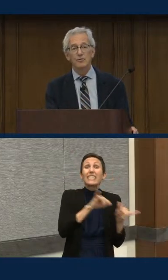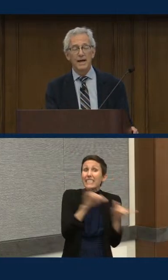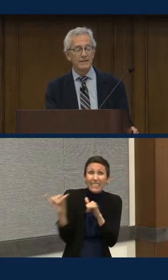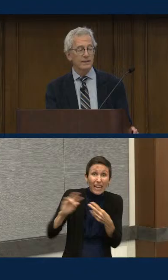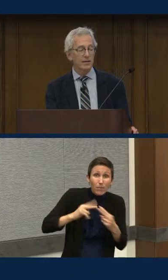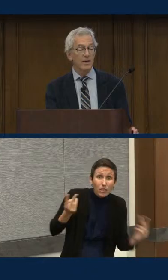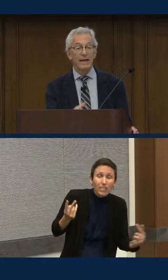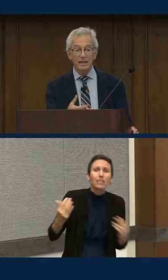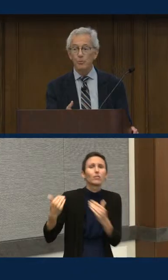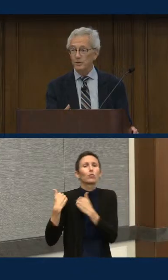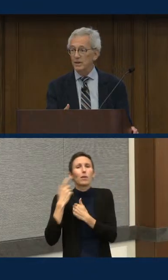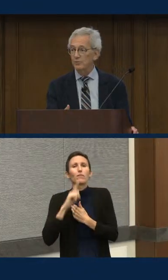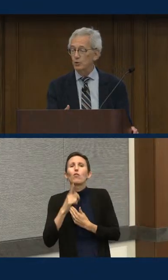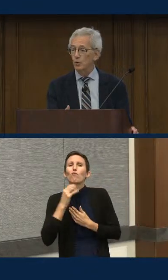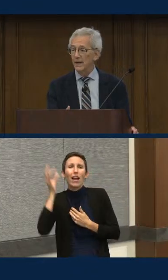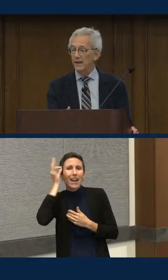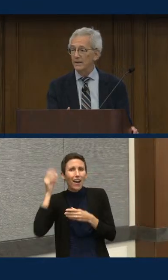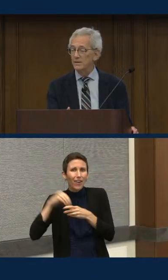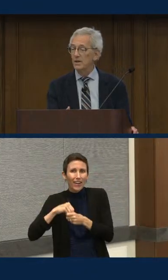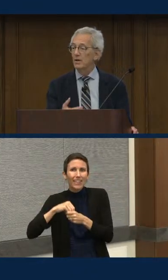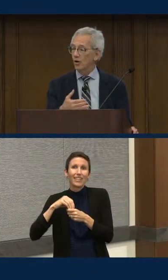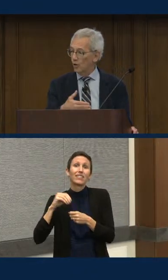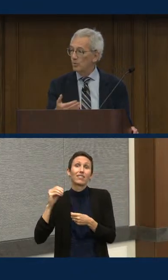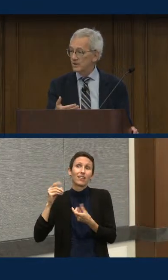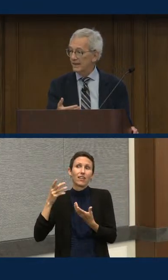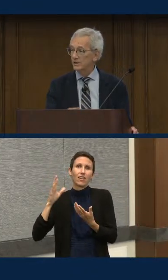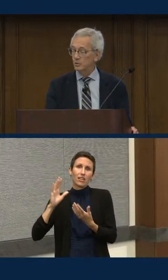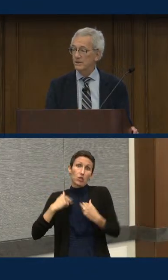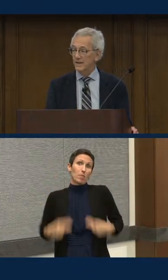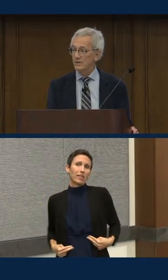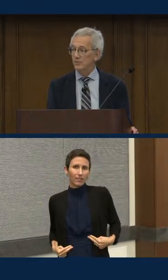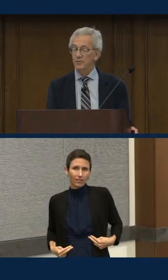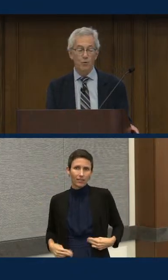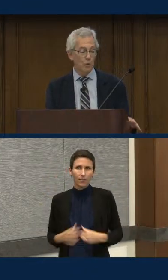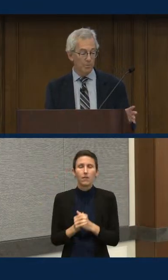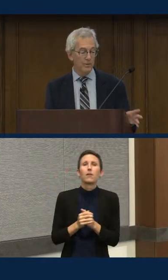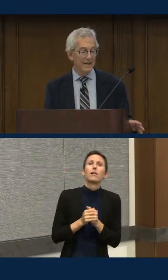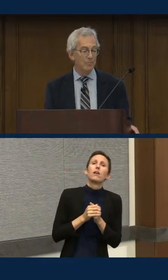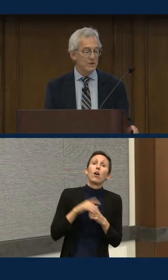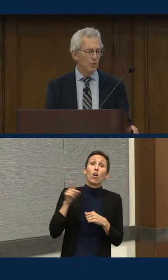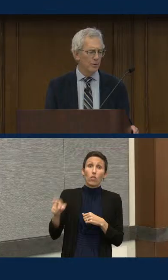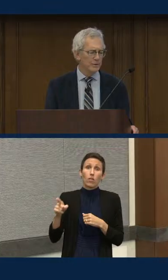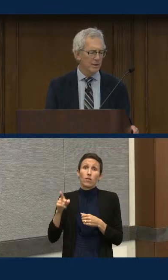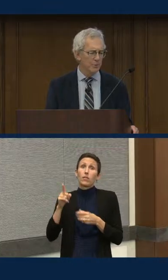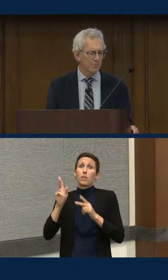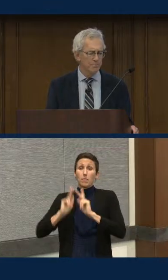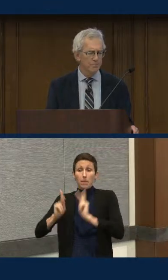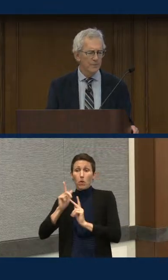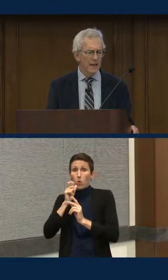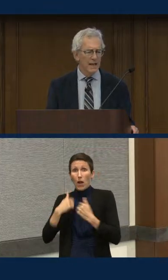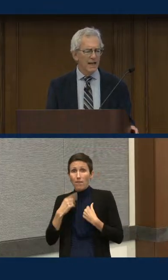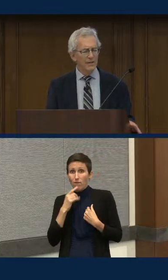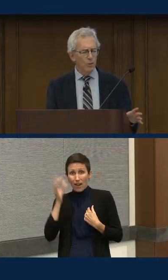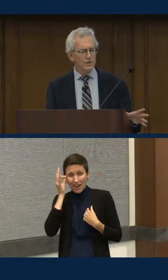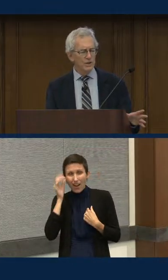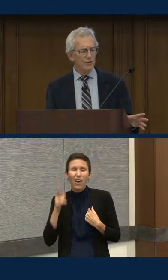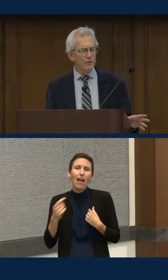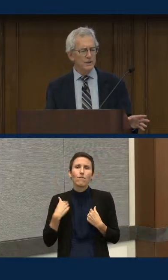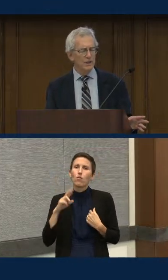in humans and true red hairs are